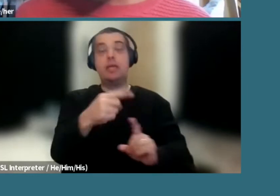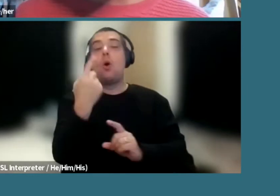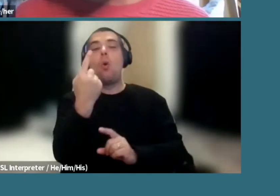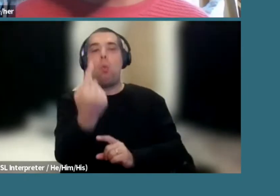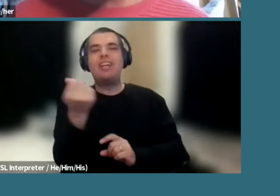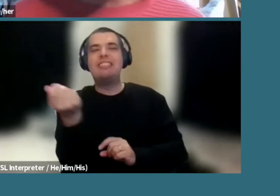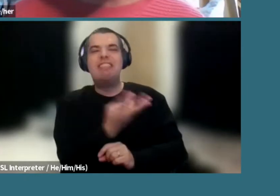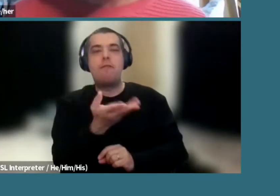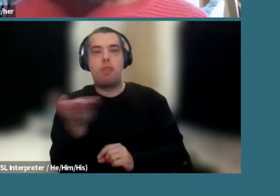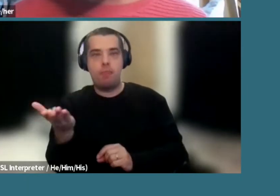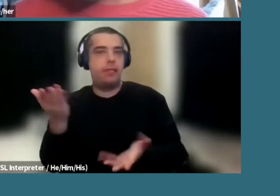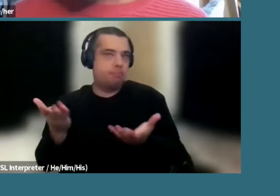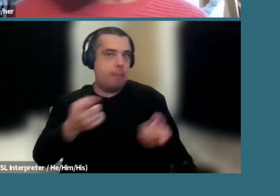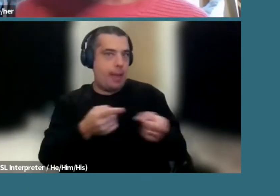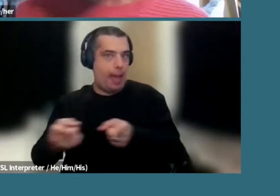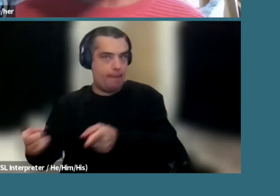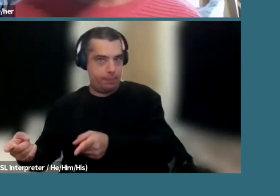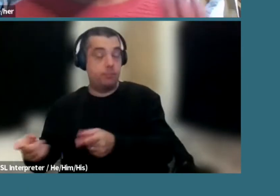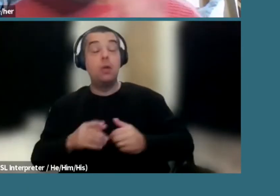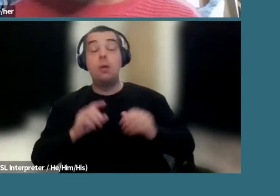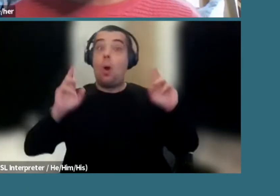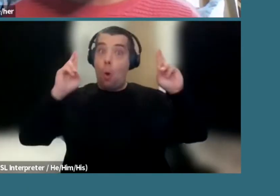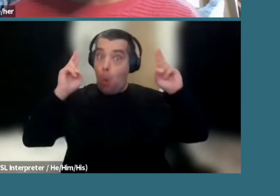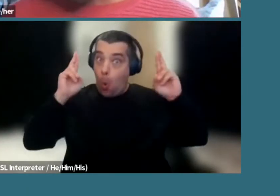that might happen. Hopefully, when I get to an image,